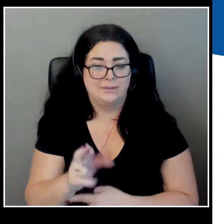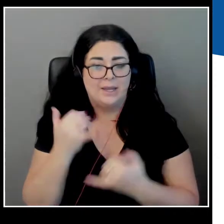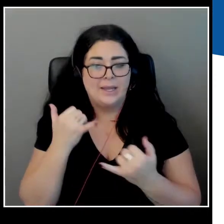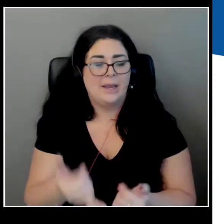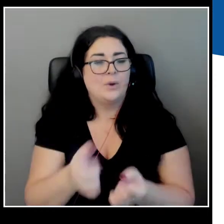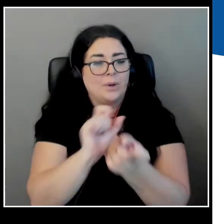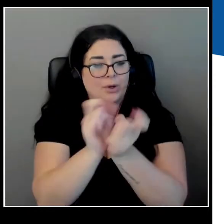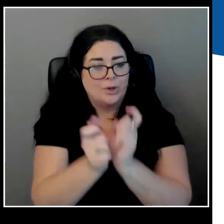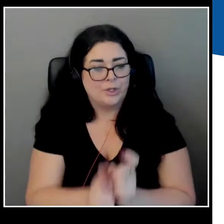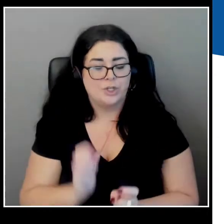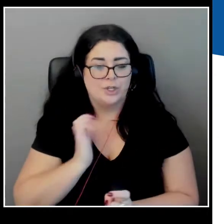an electric alternative.